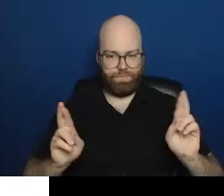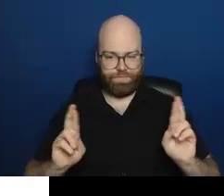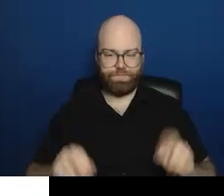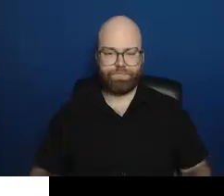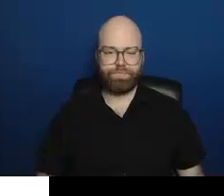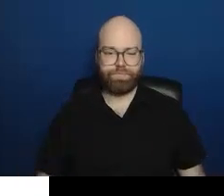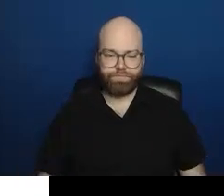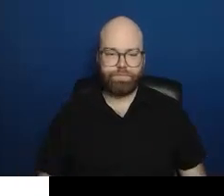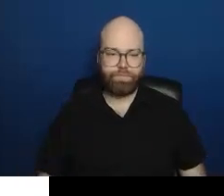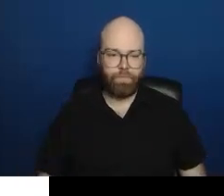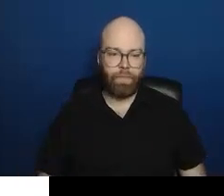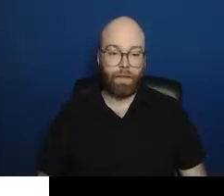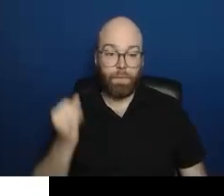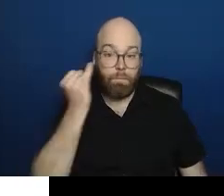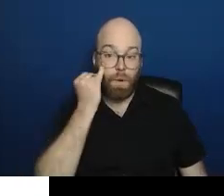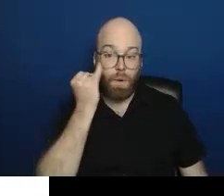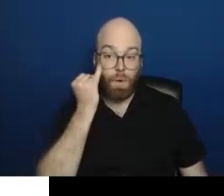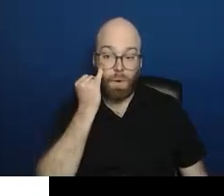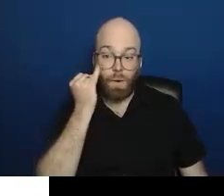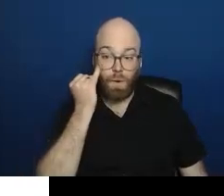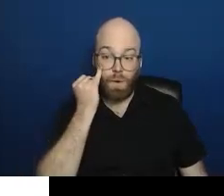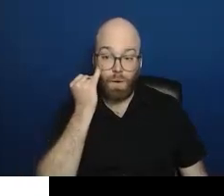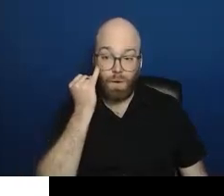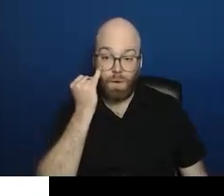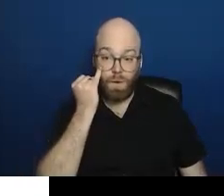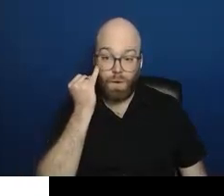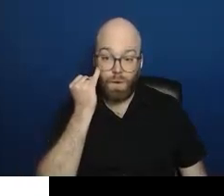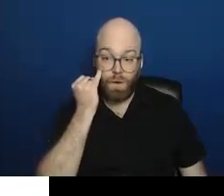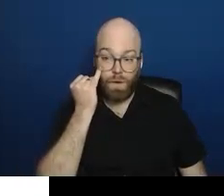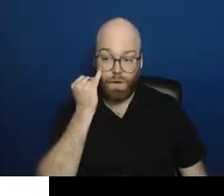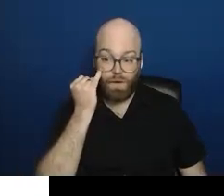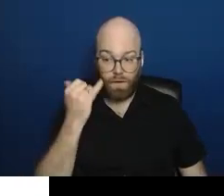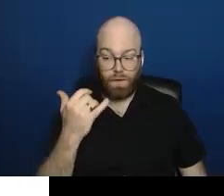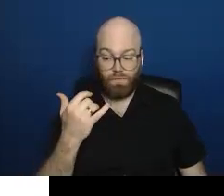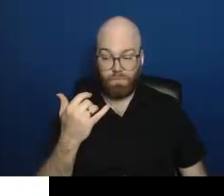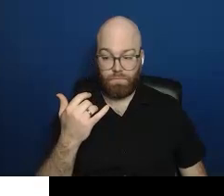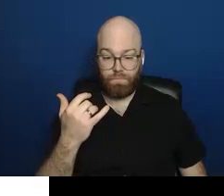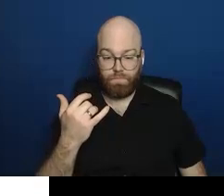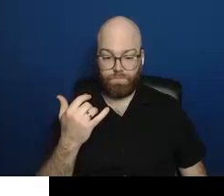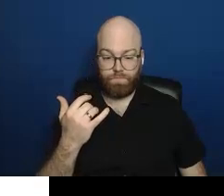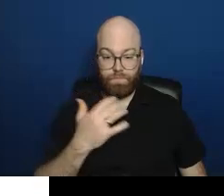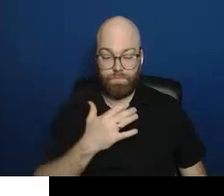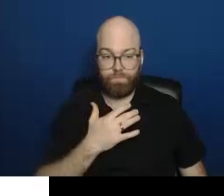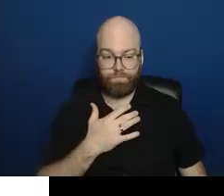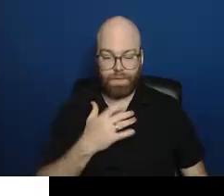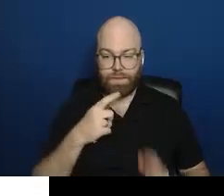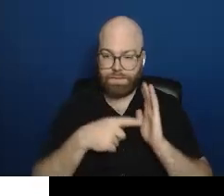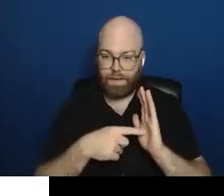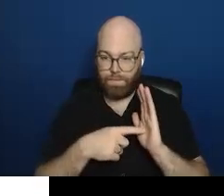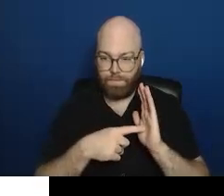a relative learns that, the parents of minors have been deported, who are the minors going to stay,